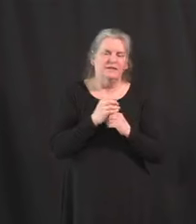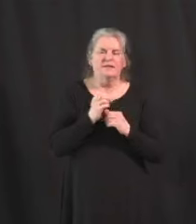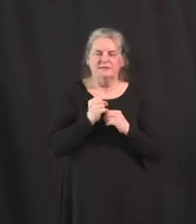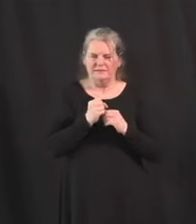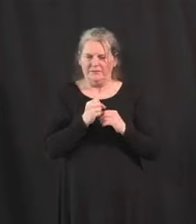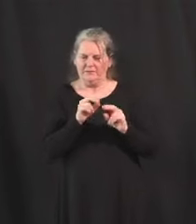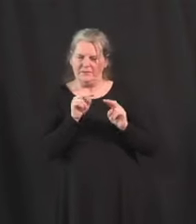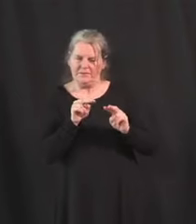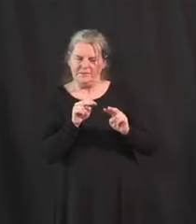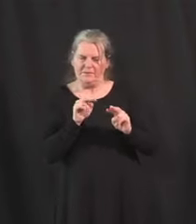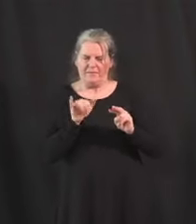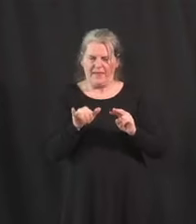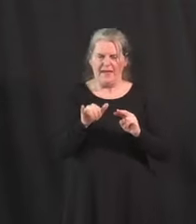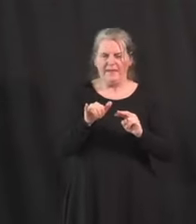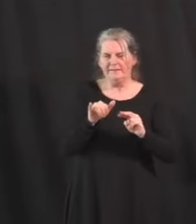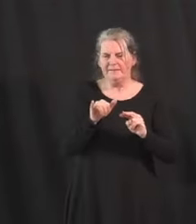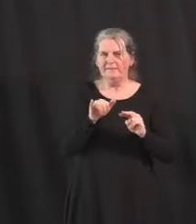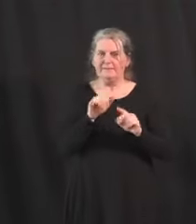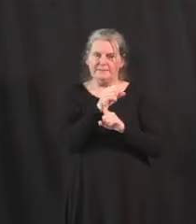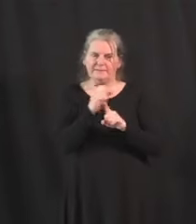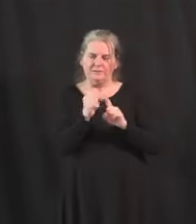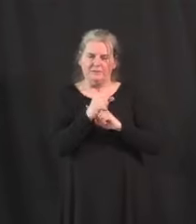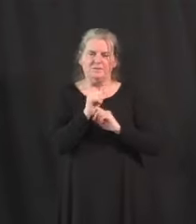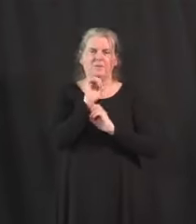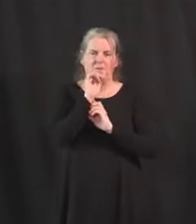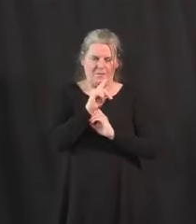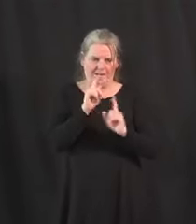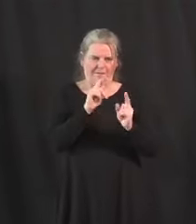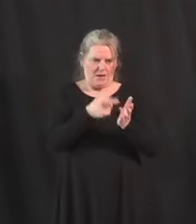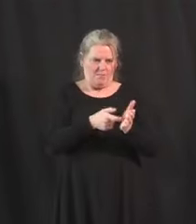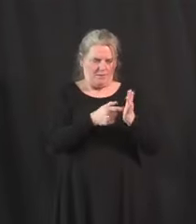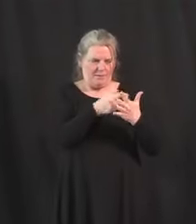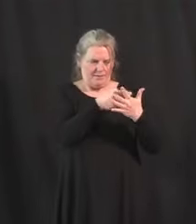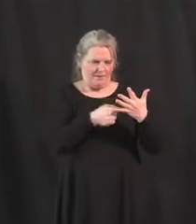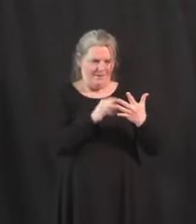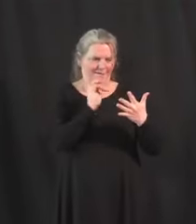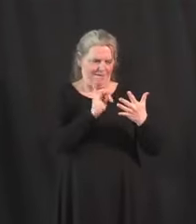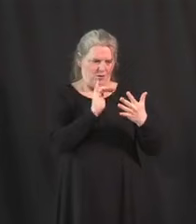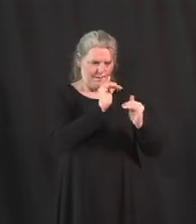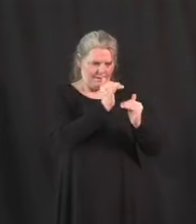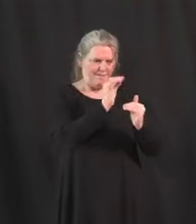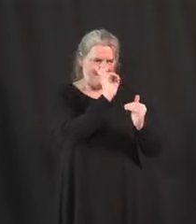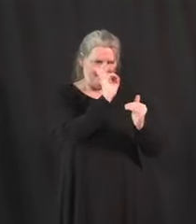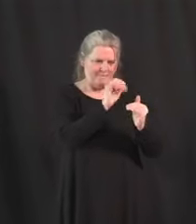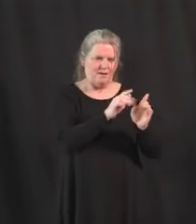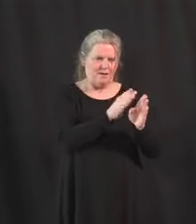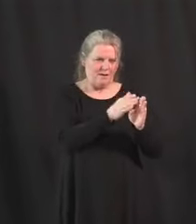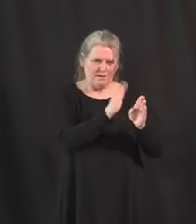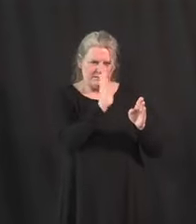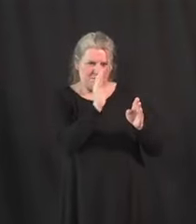AS WE SAY TO LOOK AT EXPANDING TESTING CRITERIA ACCORDING TO AGAIN WHERE WE THINK THE MOST